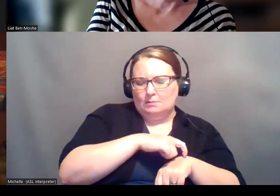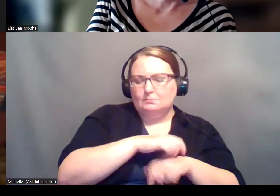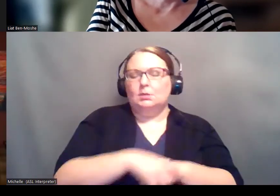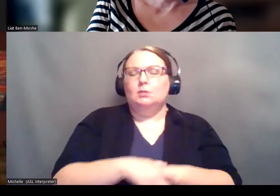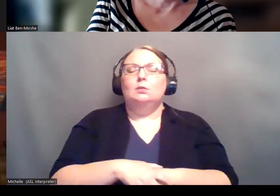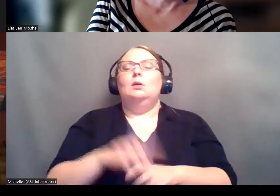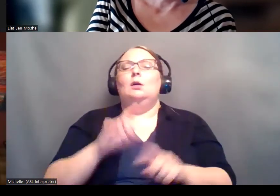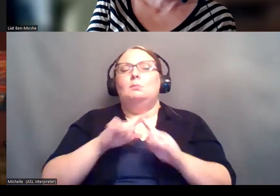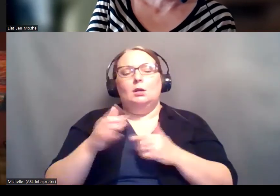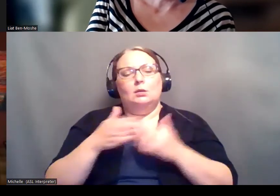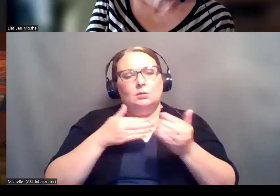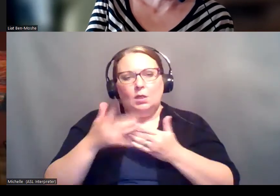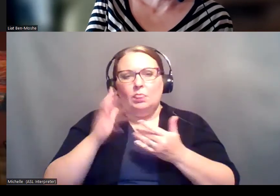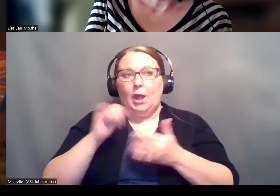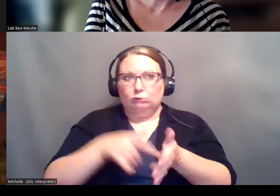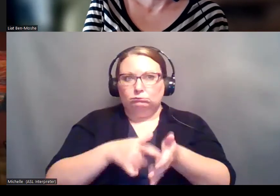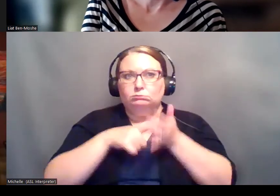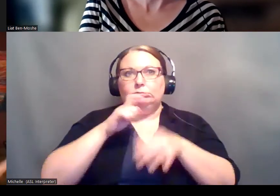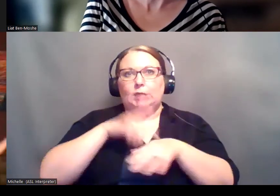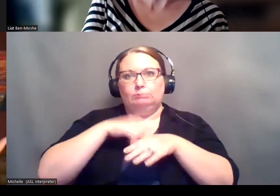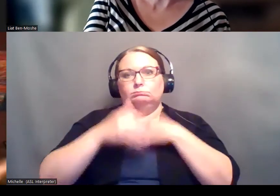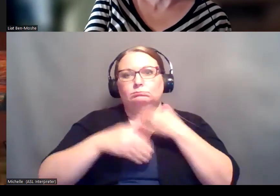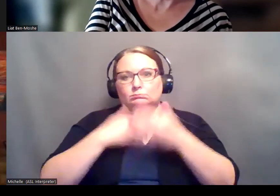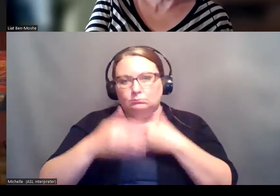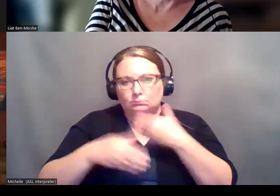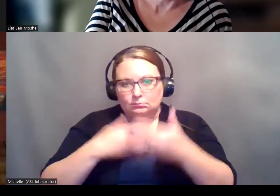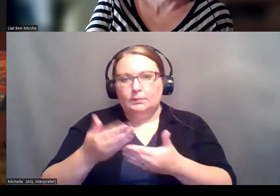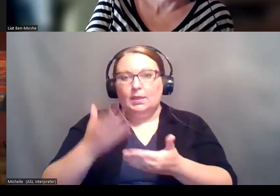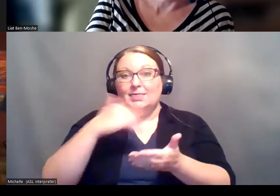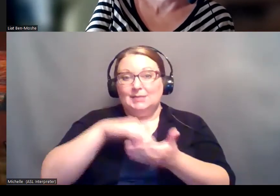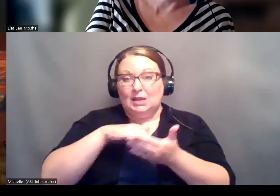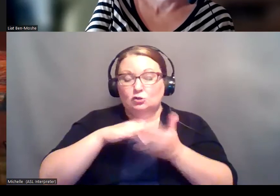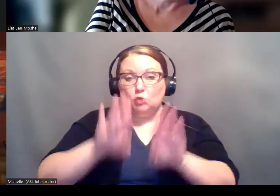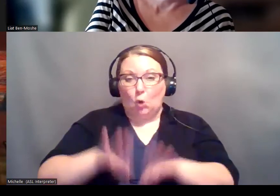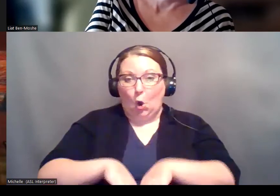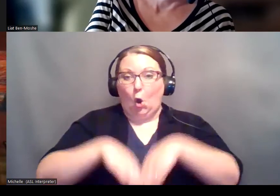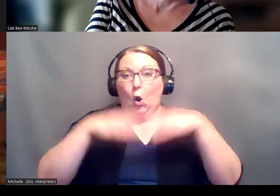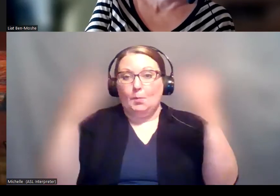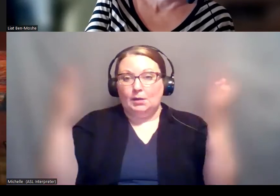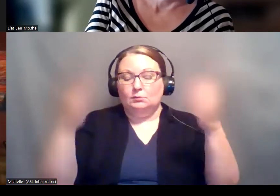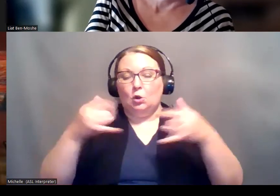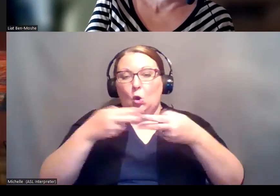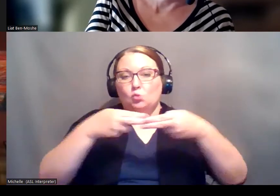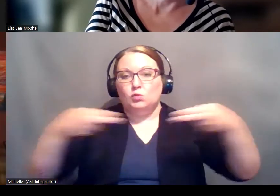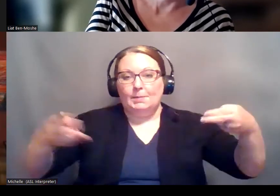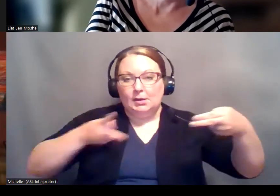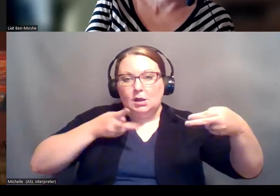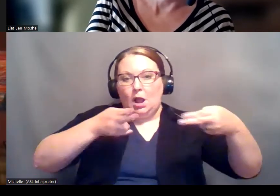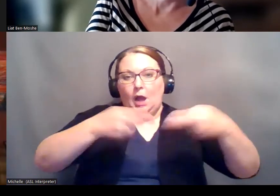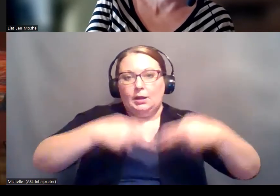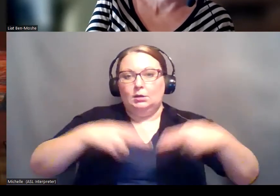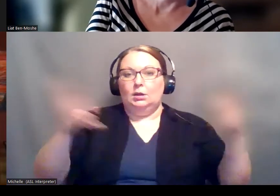And so that all took a while and the center was opened and there was a ribbon-cutting ceremony with the chancellor.